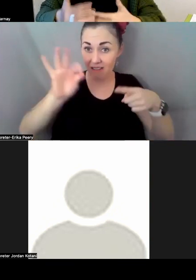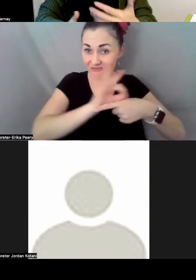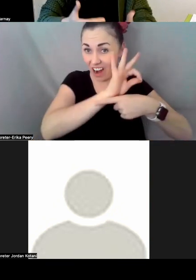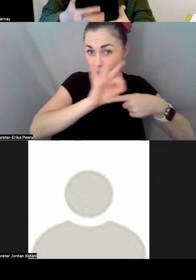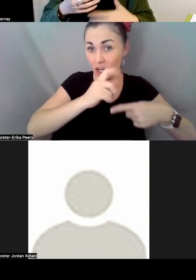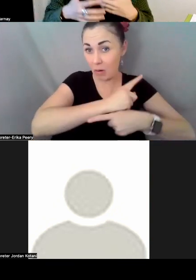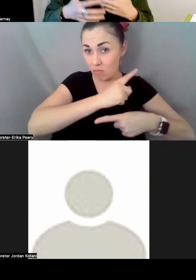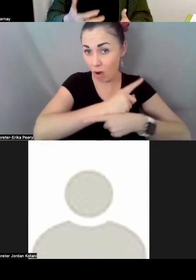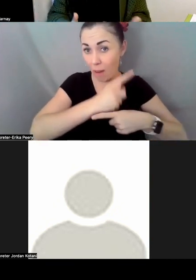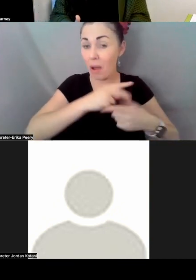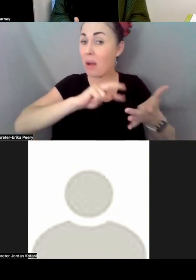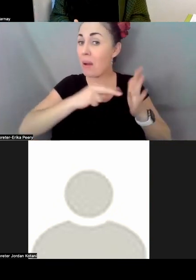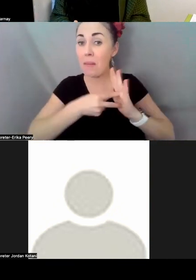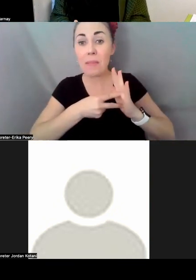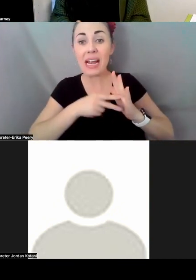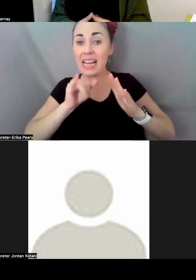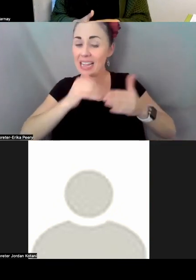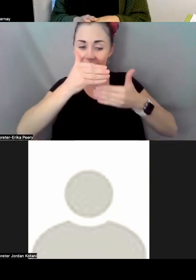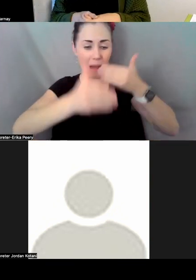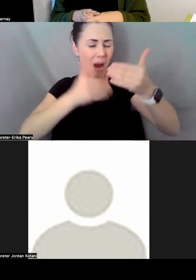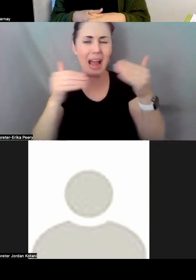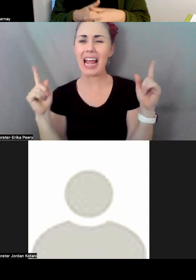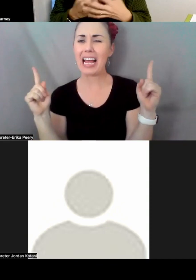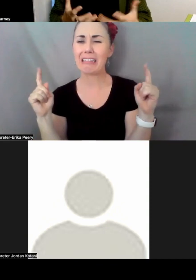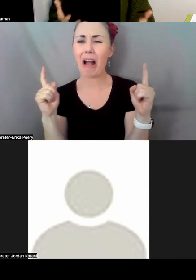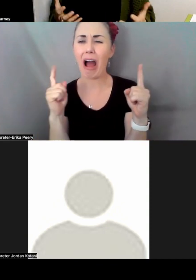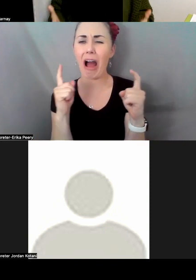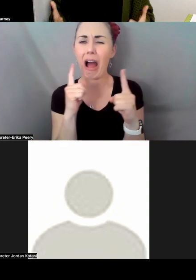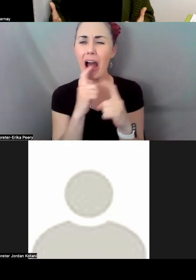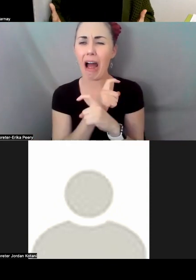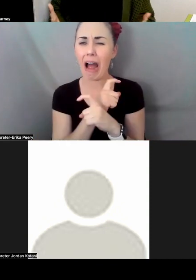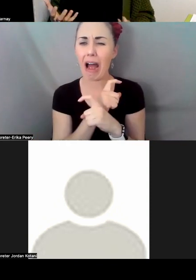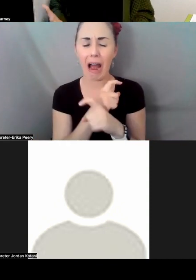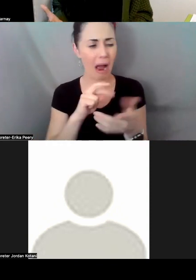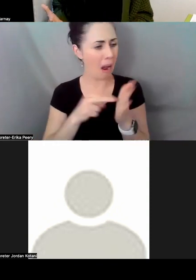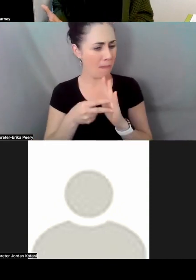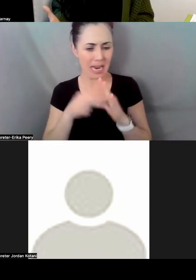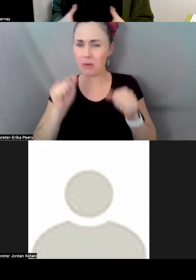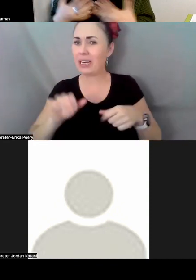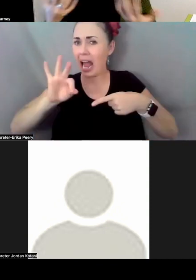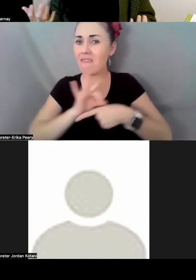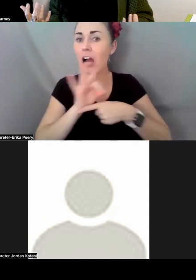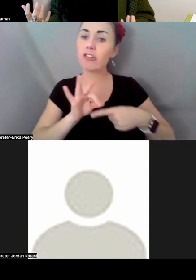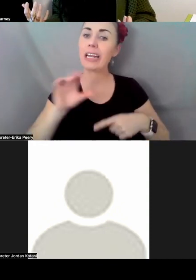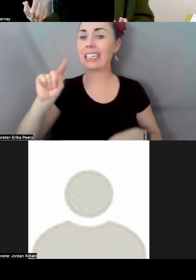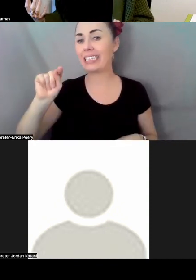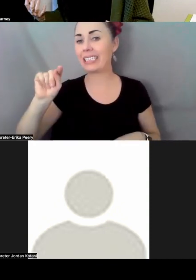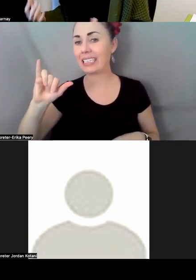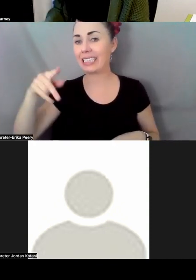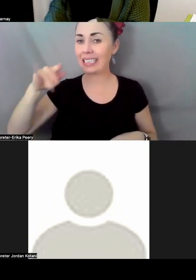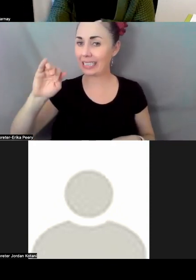process is super complex and it's what allows us to function typically or deemed as typical